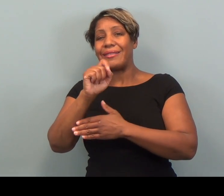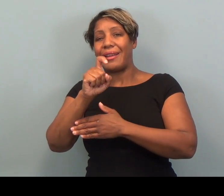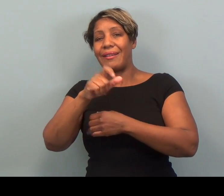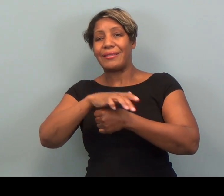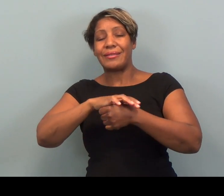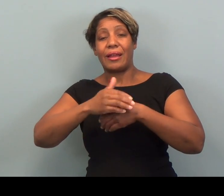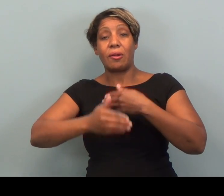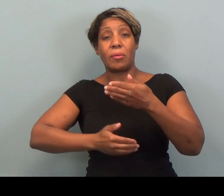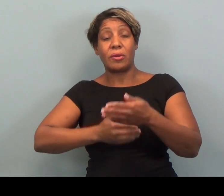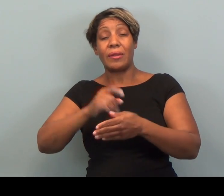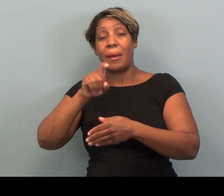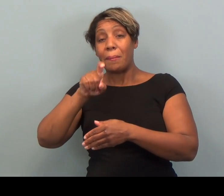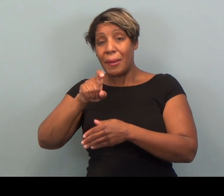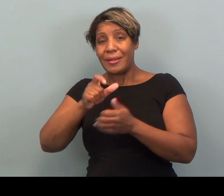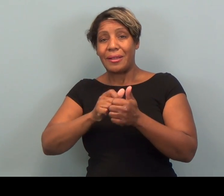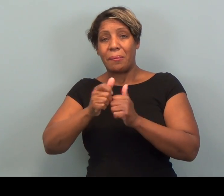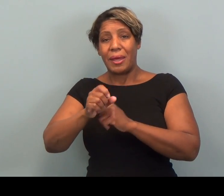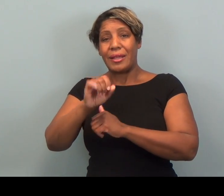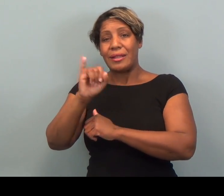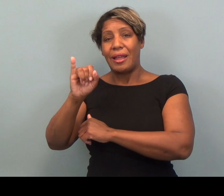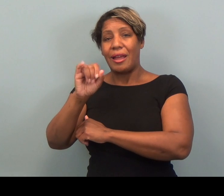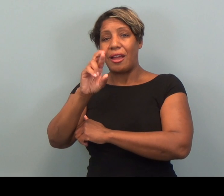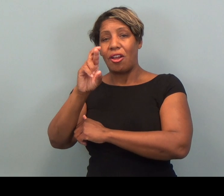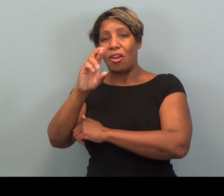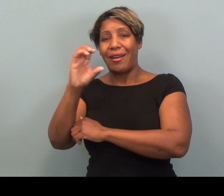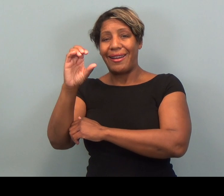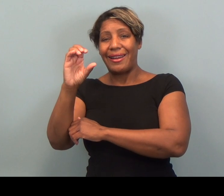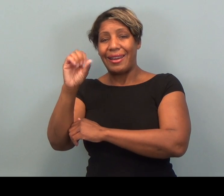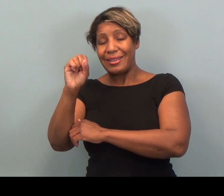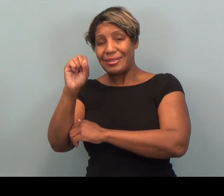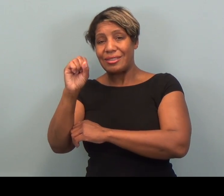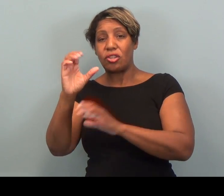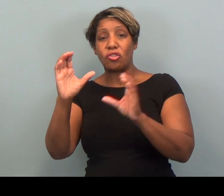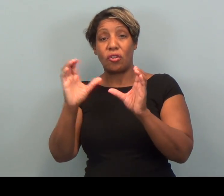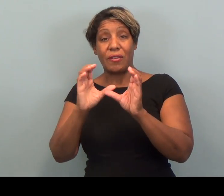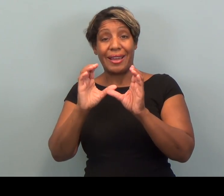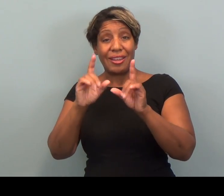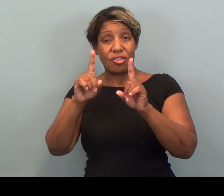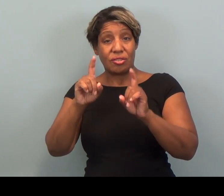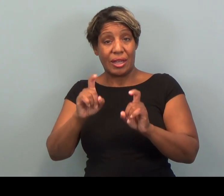They have to pass IRS certification tests and tax preparation